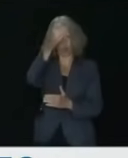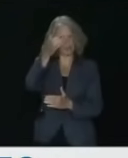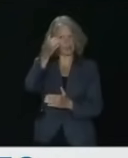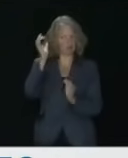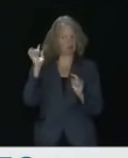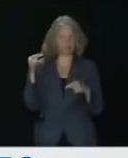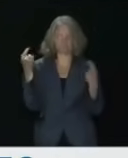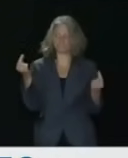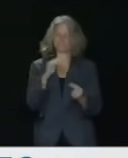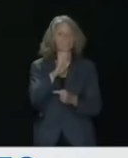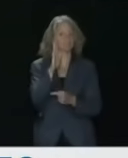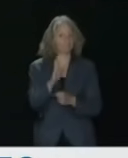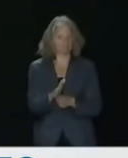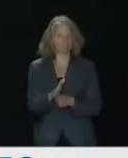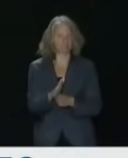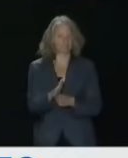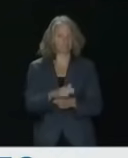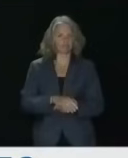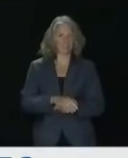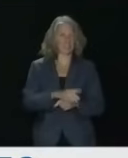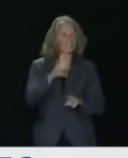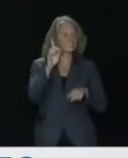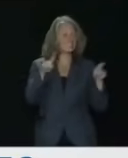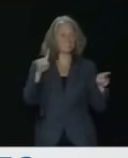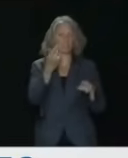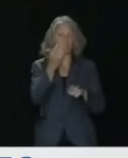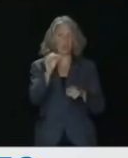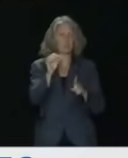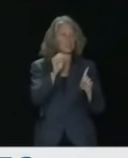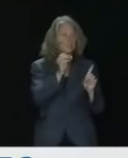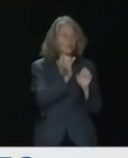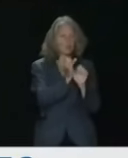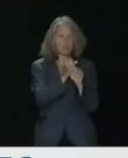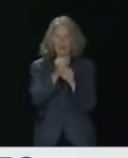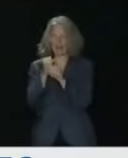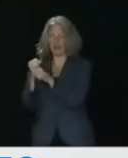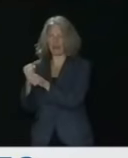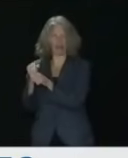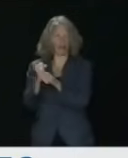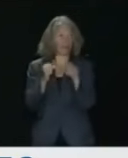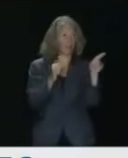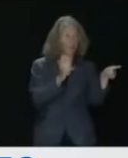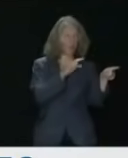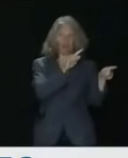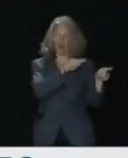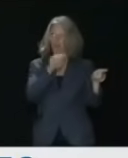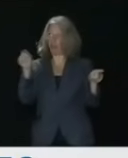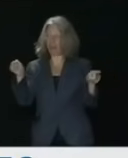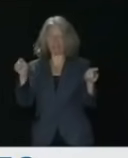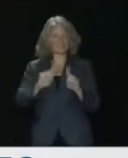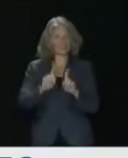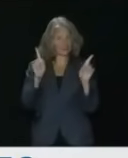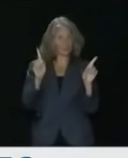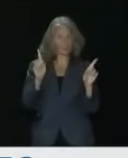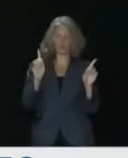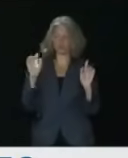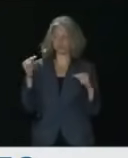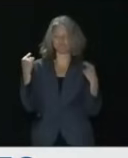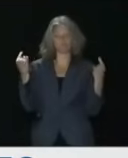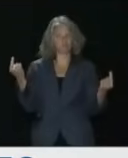SO HAVING MULTI DOSE SERIES IN TERMS OF VACCINES GIVEN BY THE